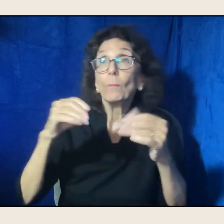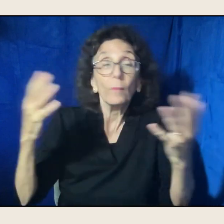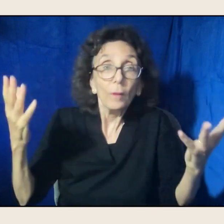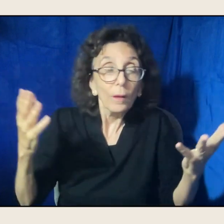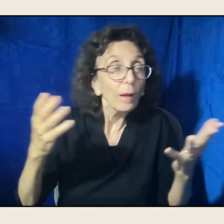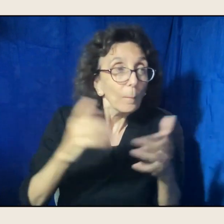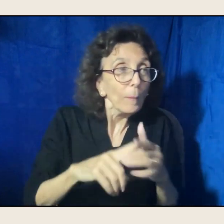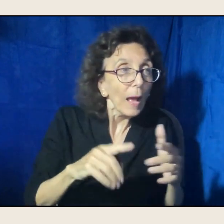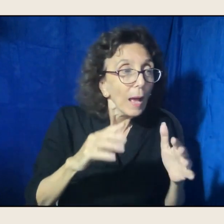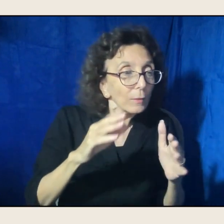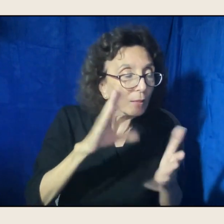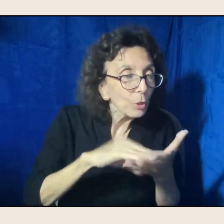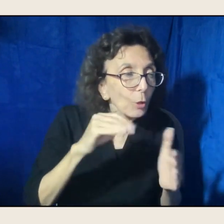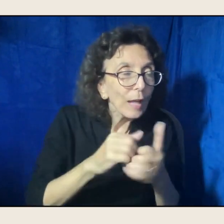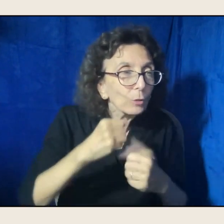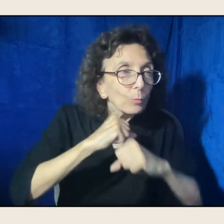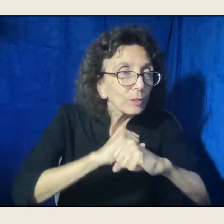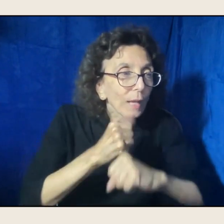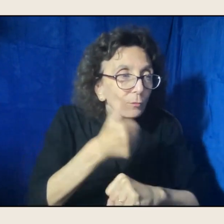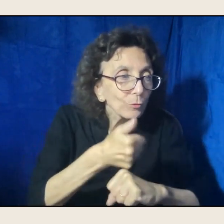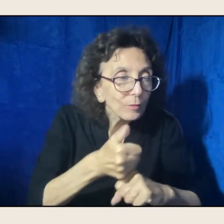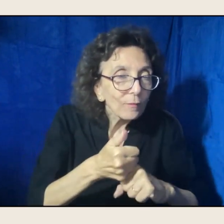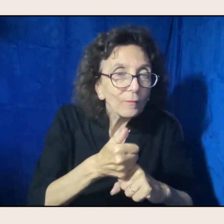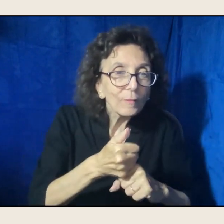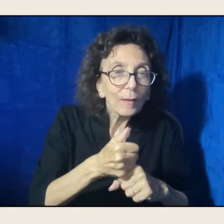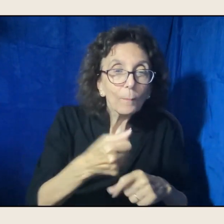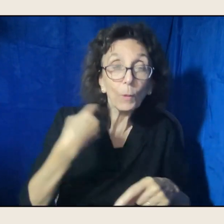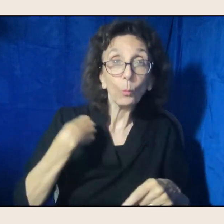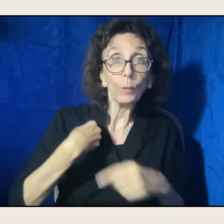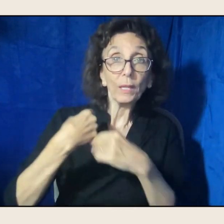then our job is to deliver it and protect it.